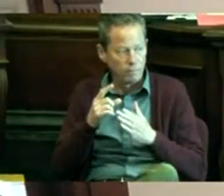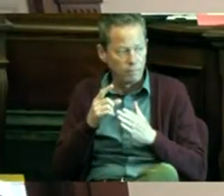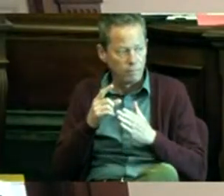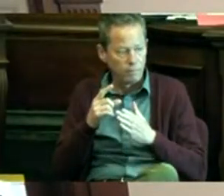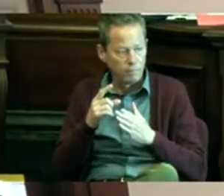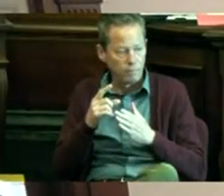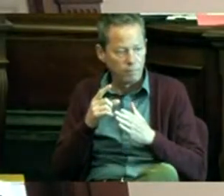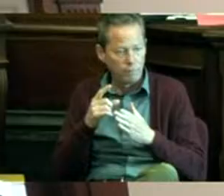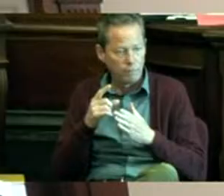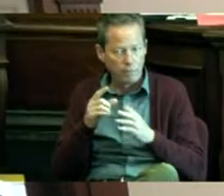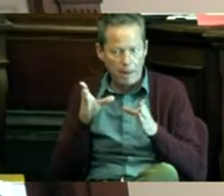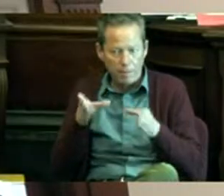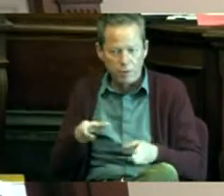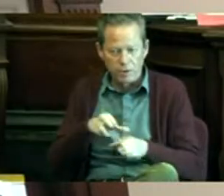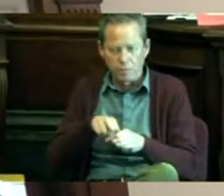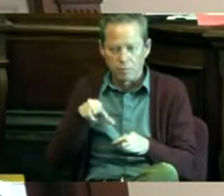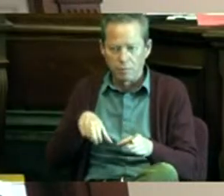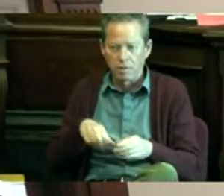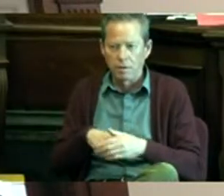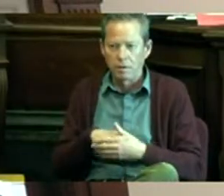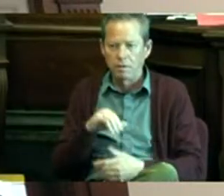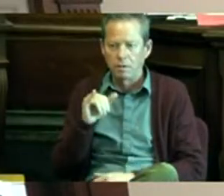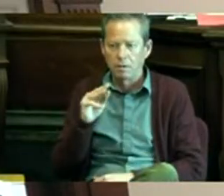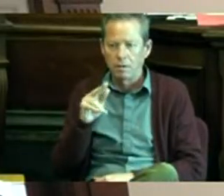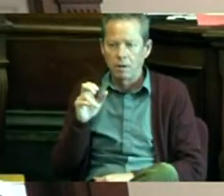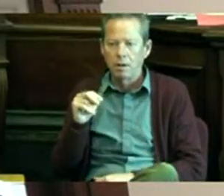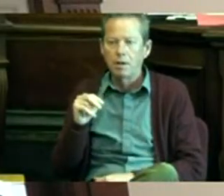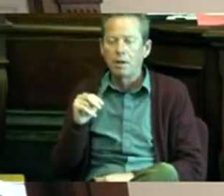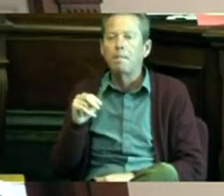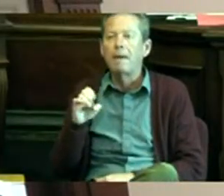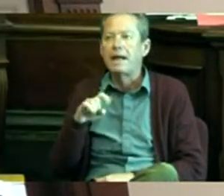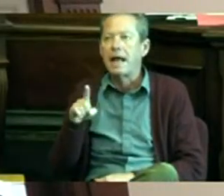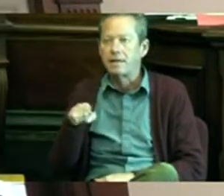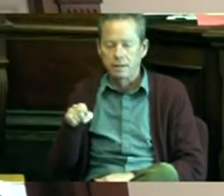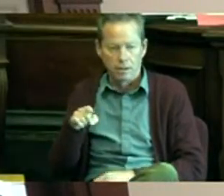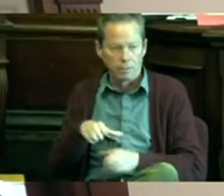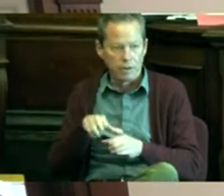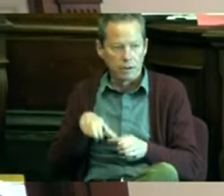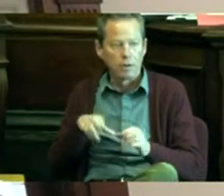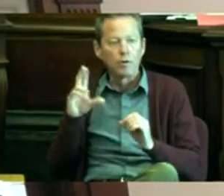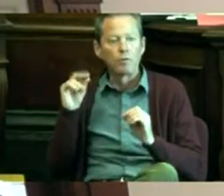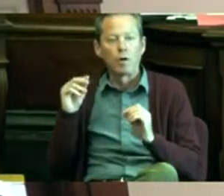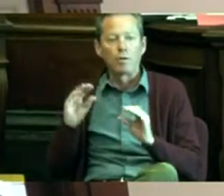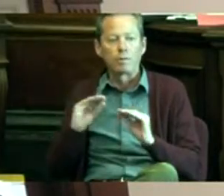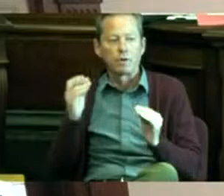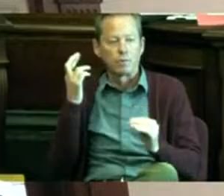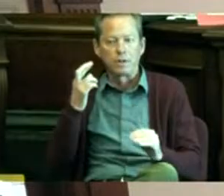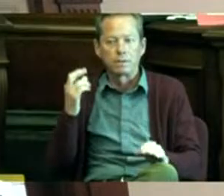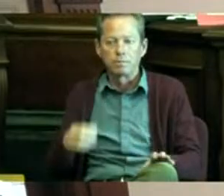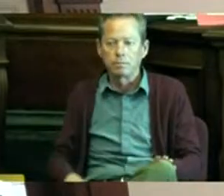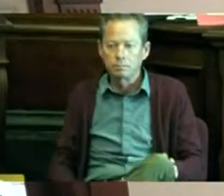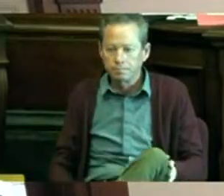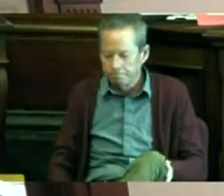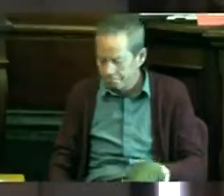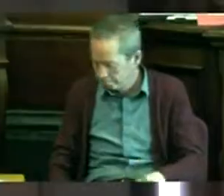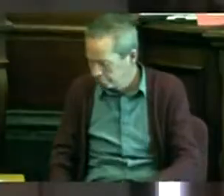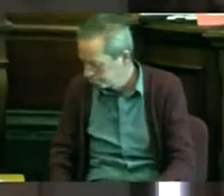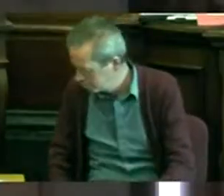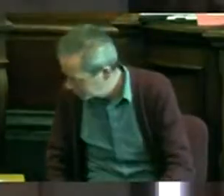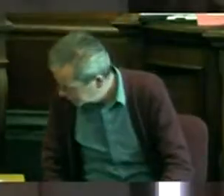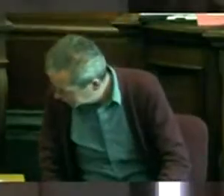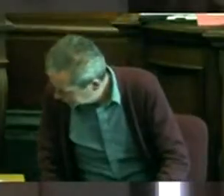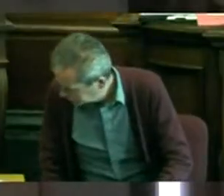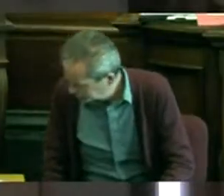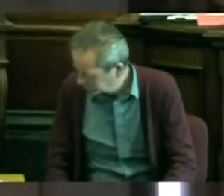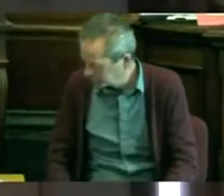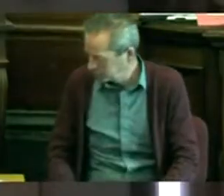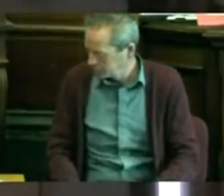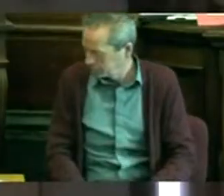Yes. Was there a reason given